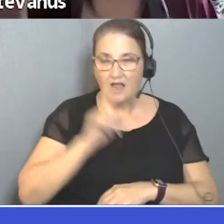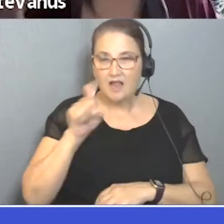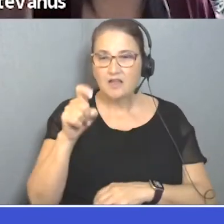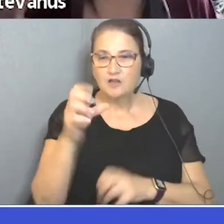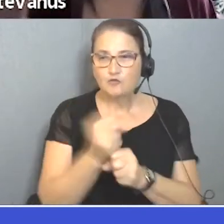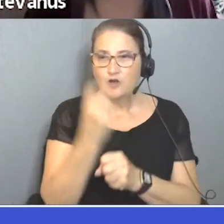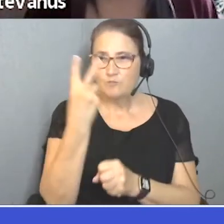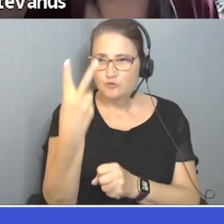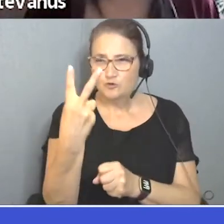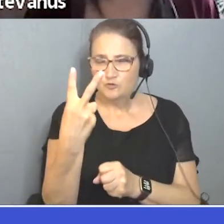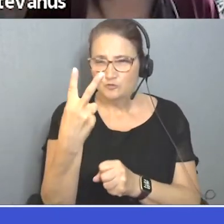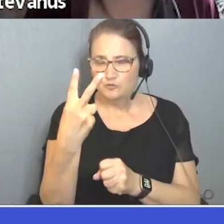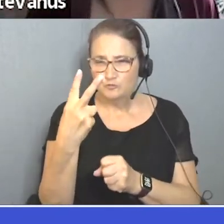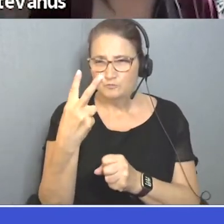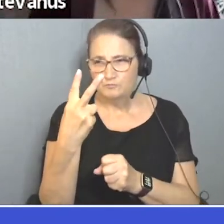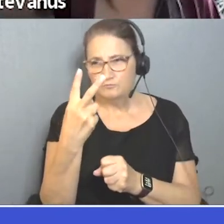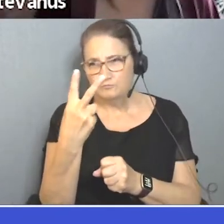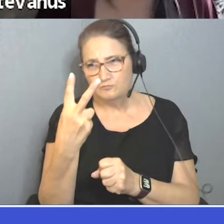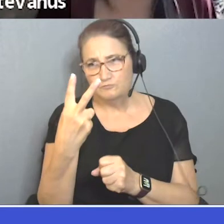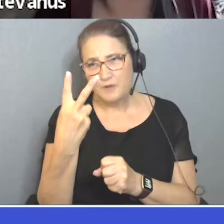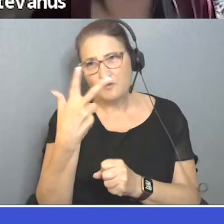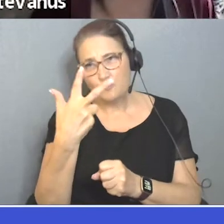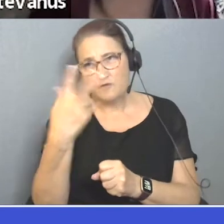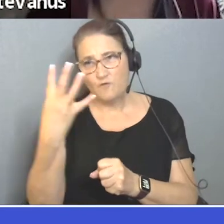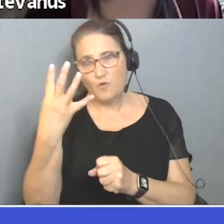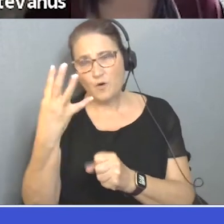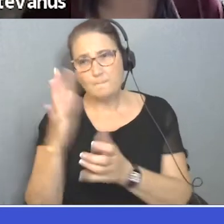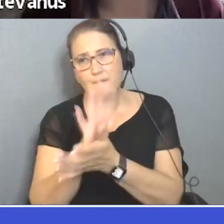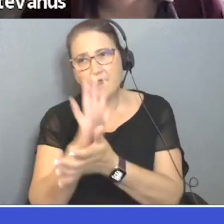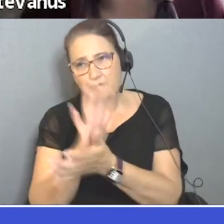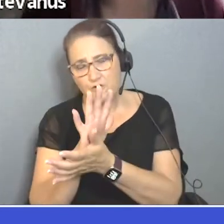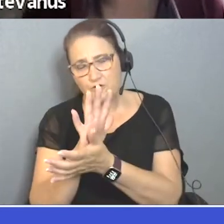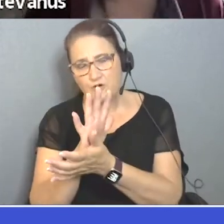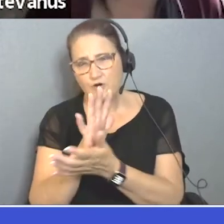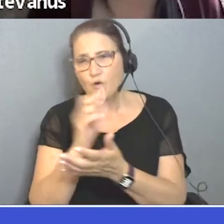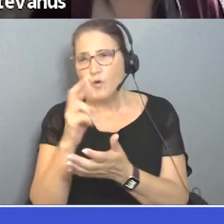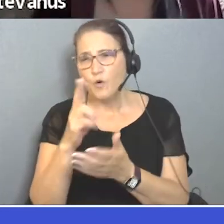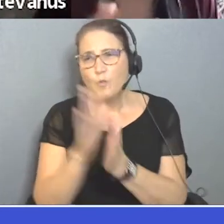of paper, maybe up to three to four, maybe it's a journal, something